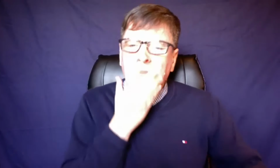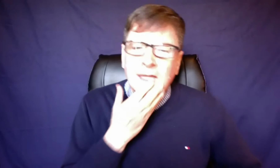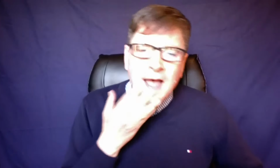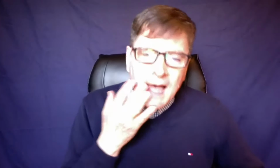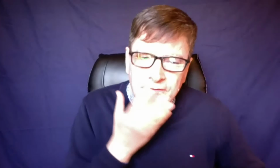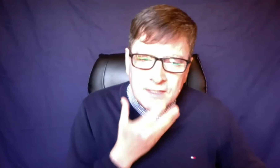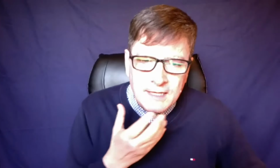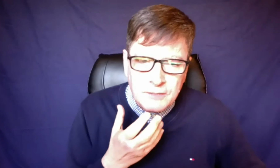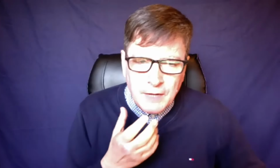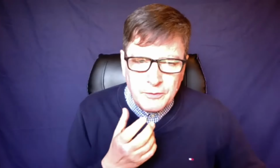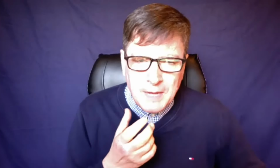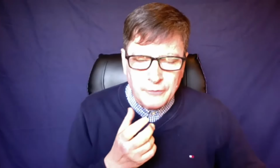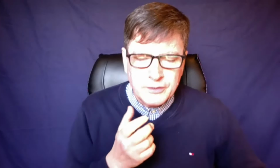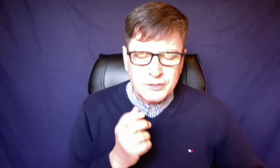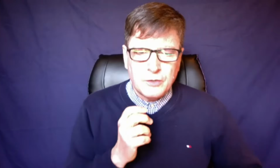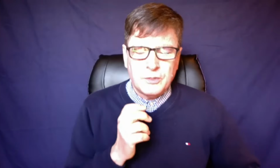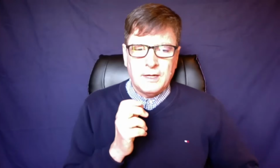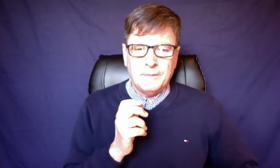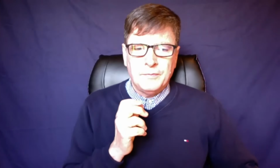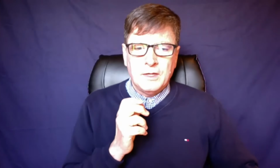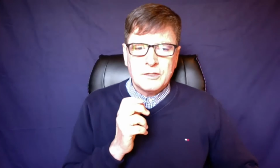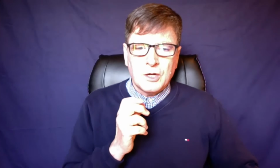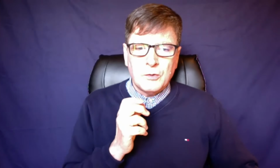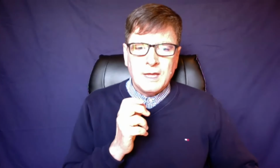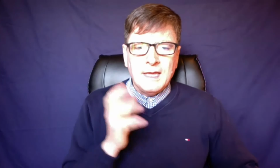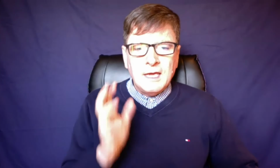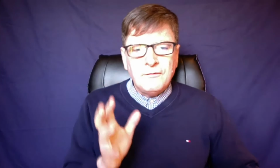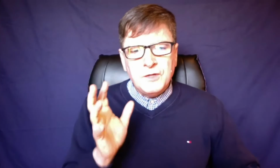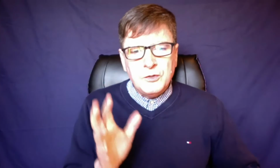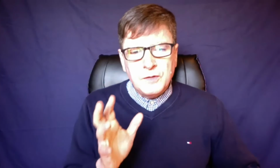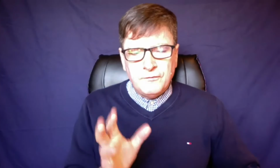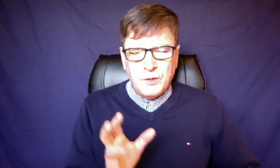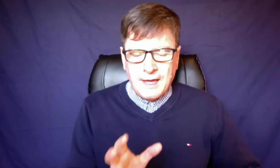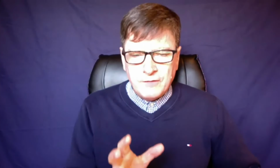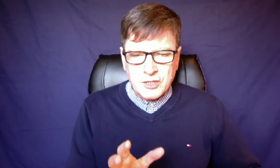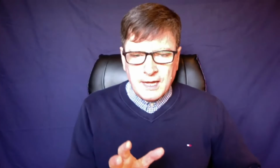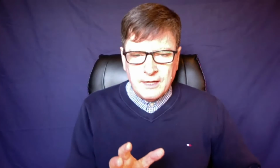mom, eat, breakfast, beer for students who are 21 and over. There are